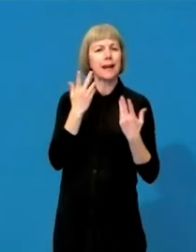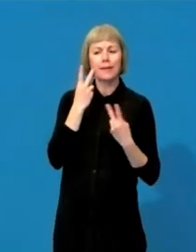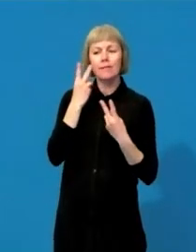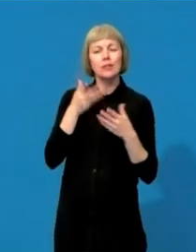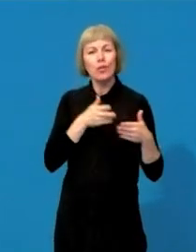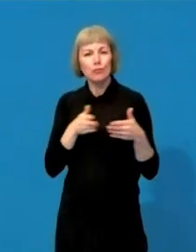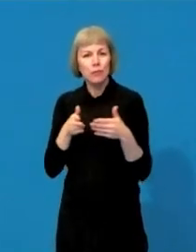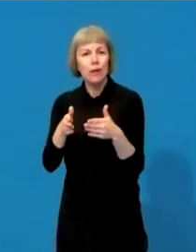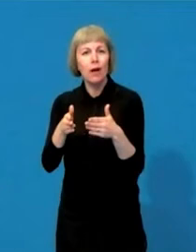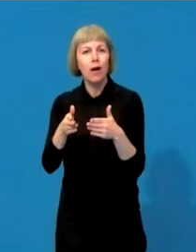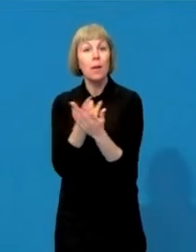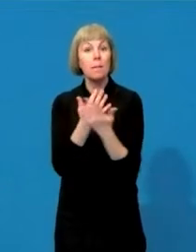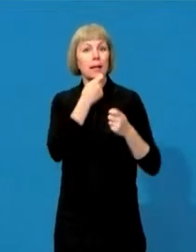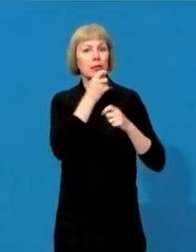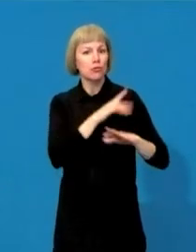on while I'm making my way to the river, you know.